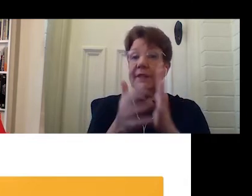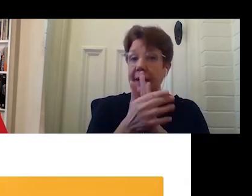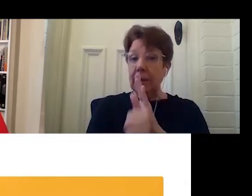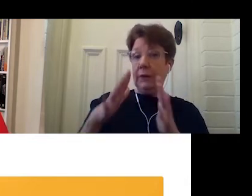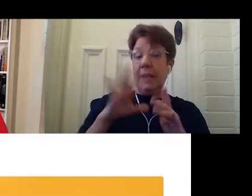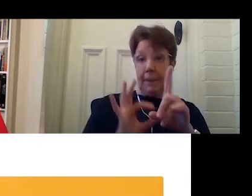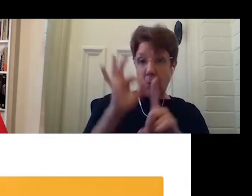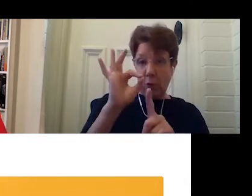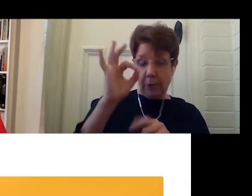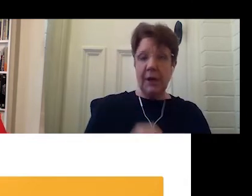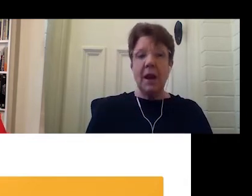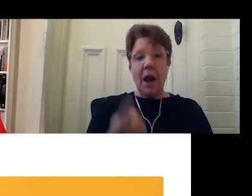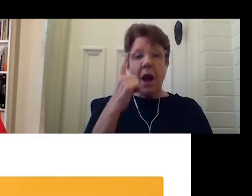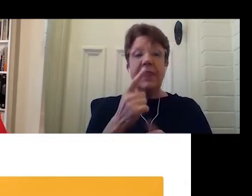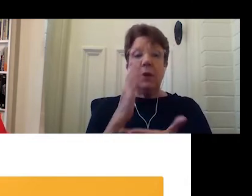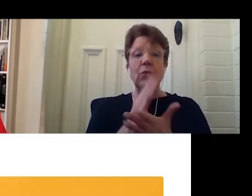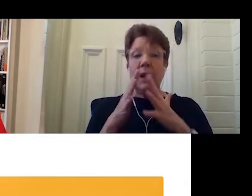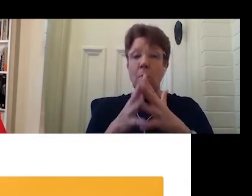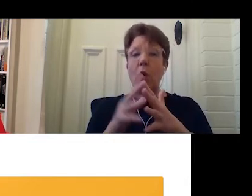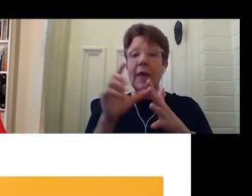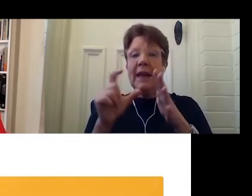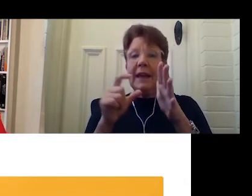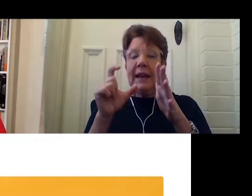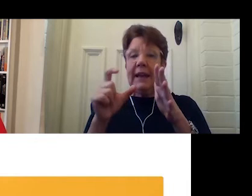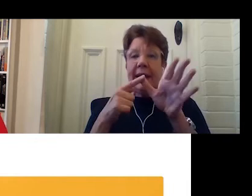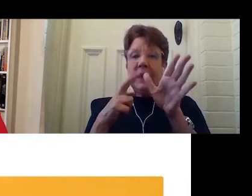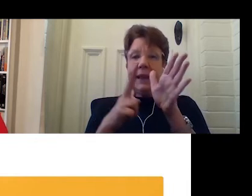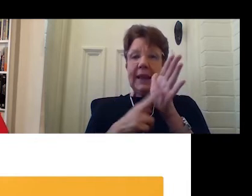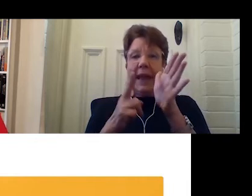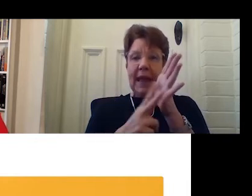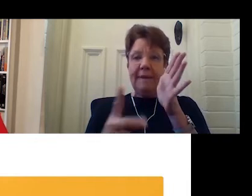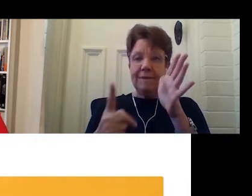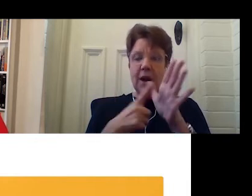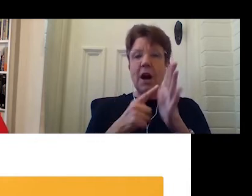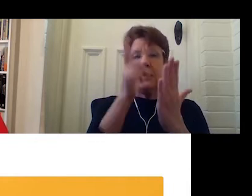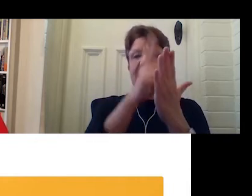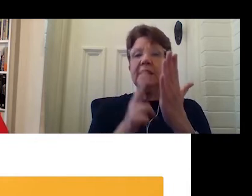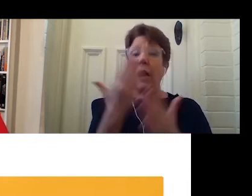I'd recommend the Canva Design School. Again, this was a reasonably